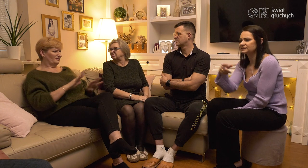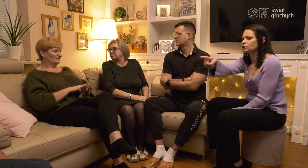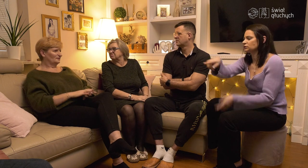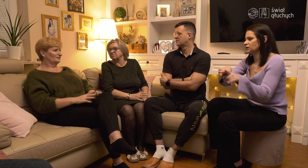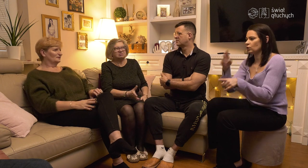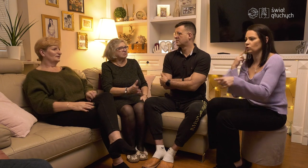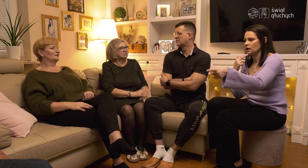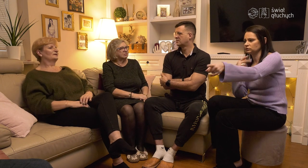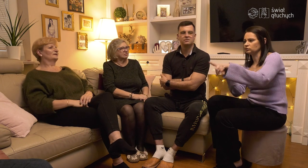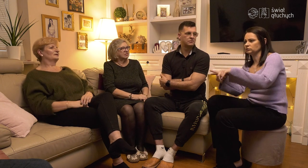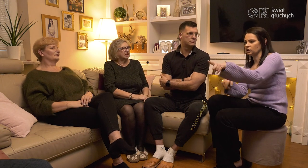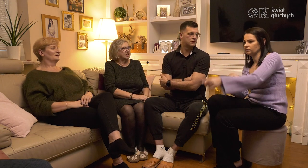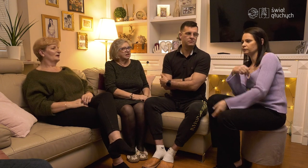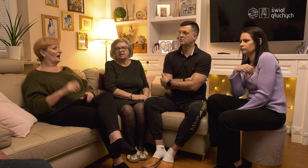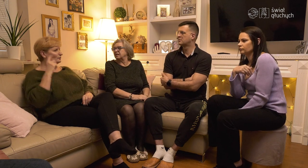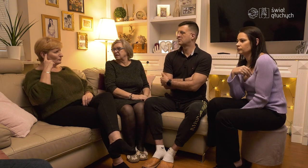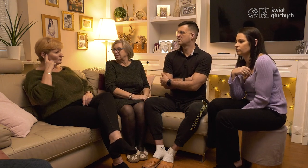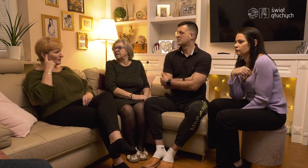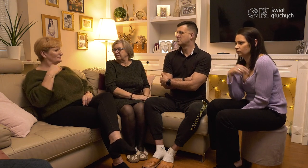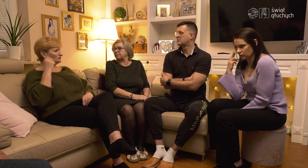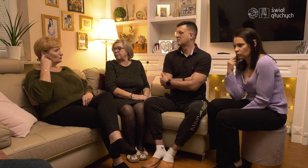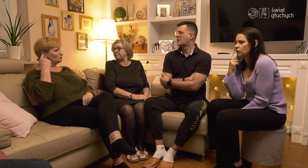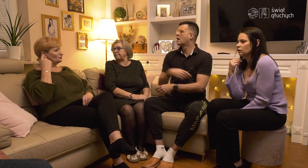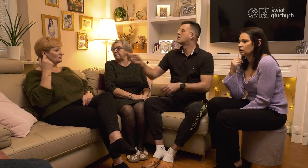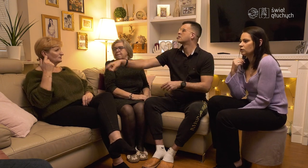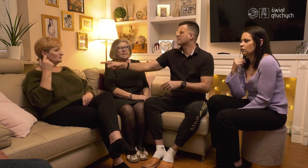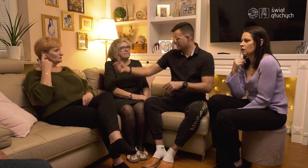[Monika]: My father-in-law's sister, she is deaf. [Dorota]: Deaf or hearing?